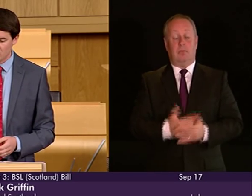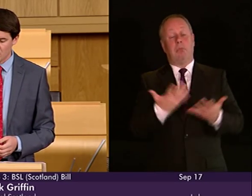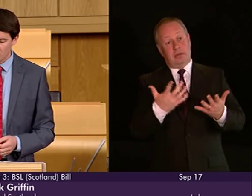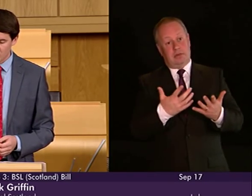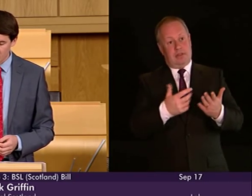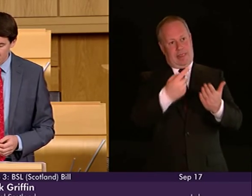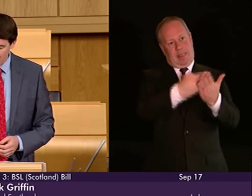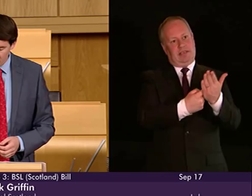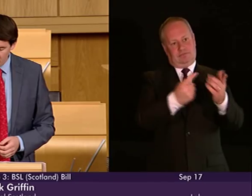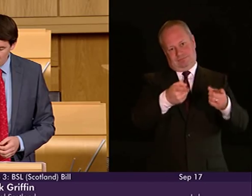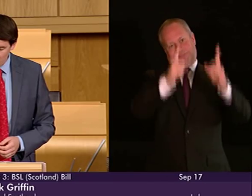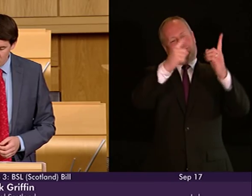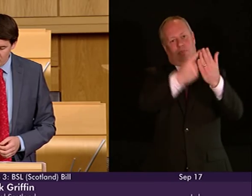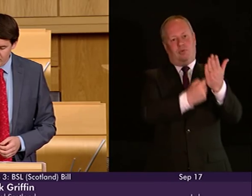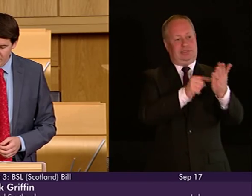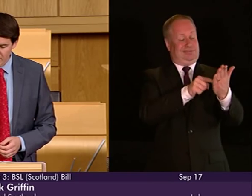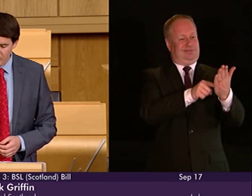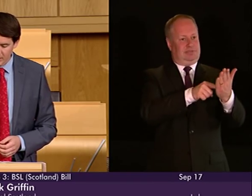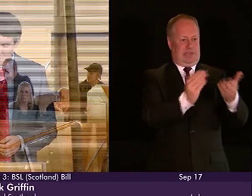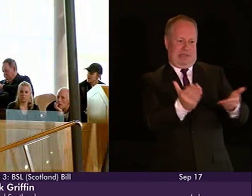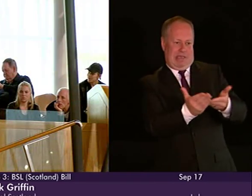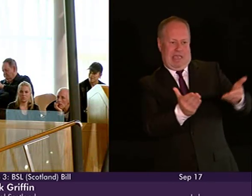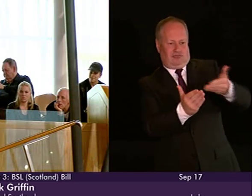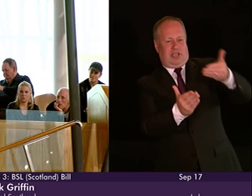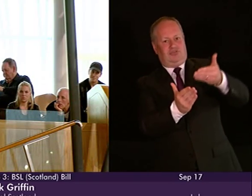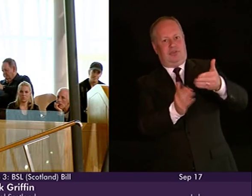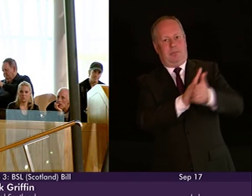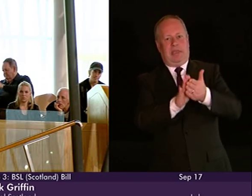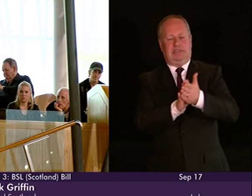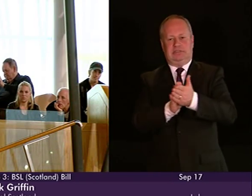schedule, which means that the Scottish Government will be able to take a more strategic and